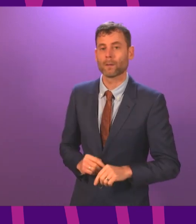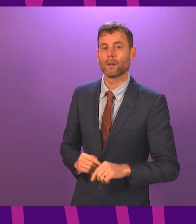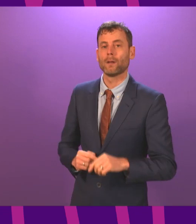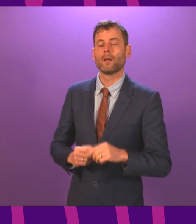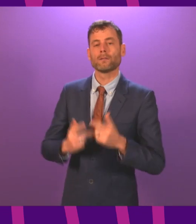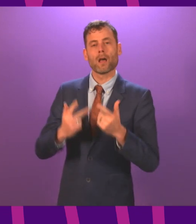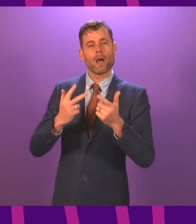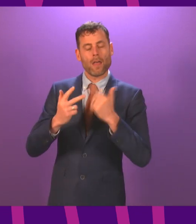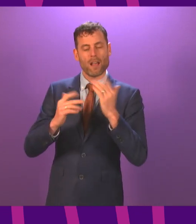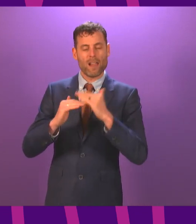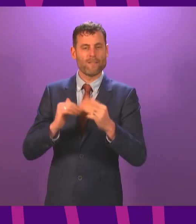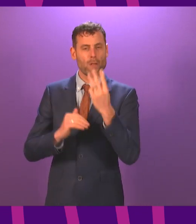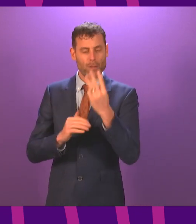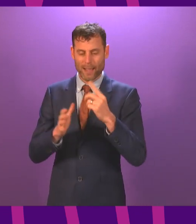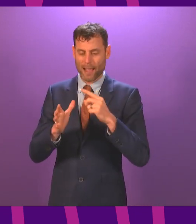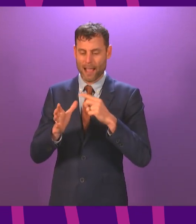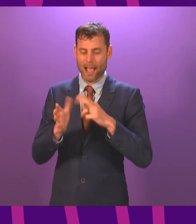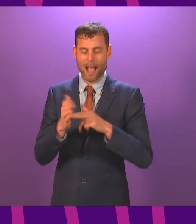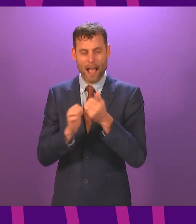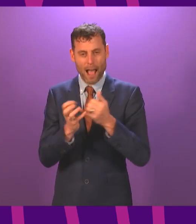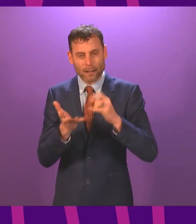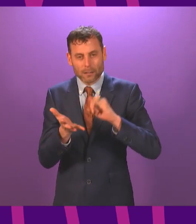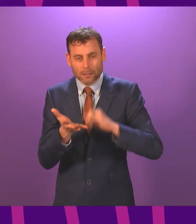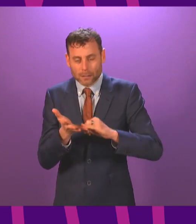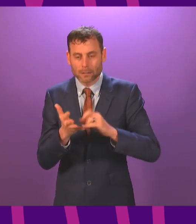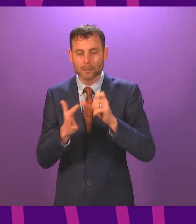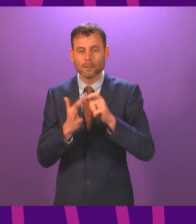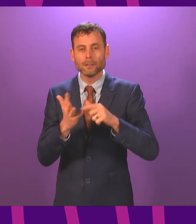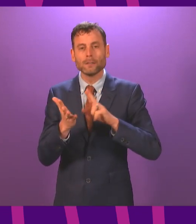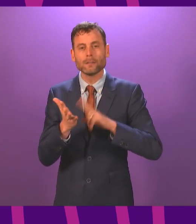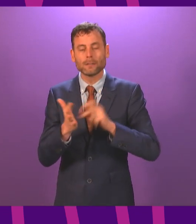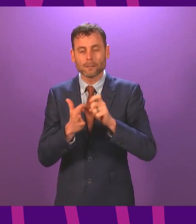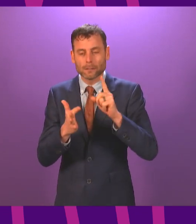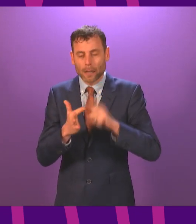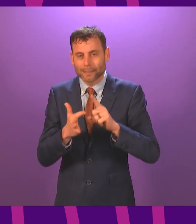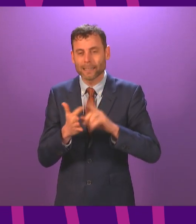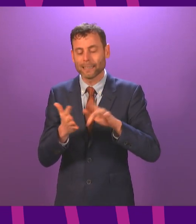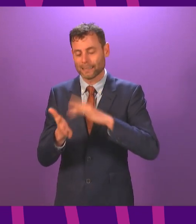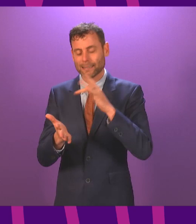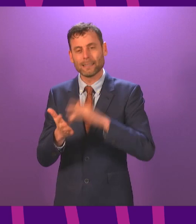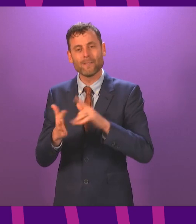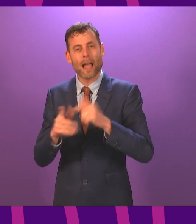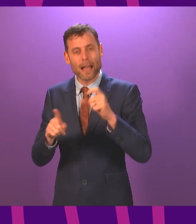Angus, Clackmannanshire, Dundee, the City of Edinburgh, Falkirk, Fife, Inverclyde, Midlothian,